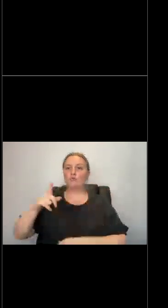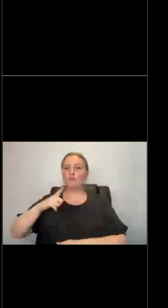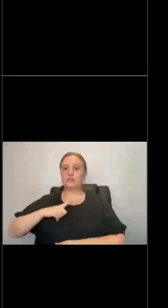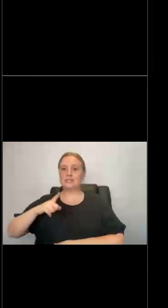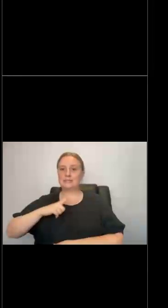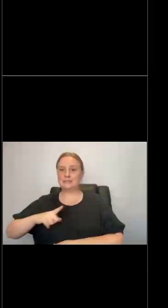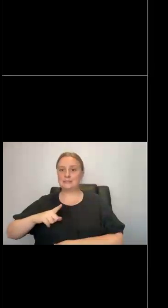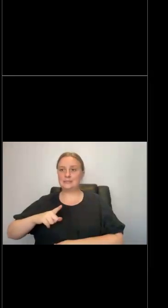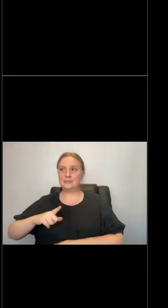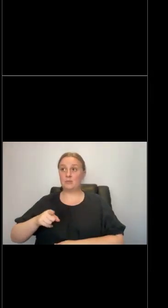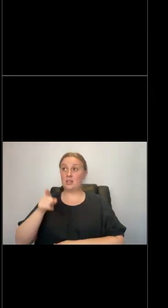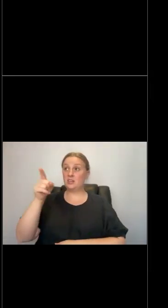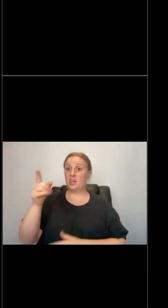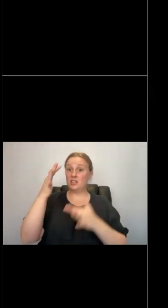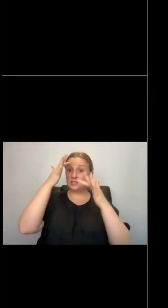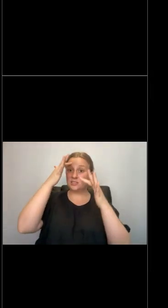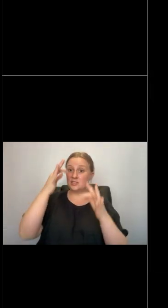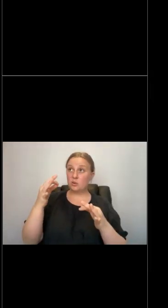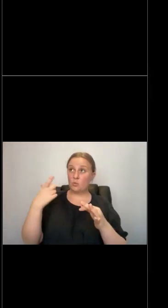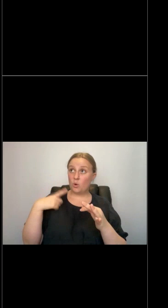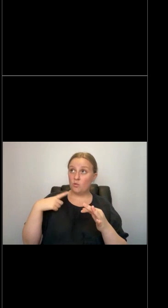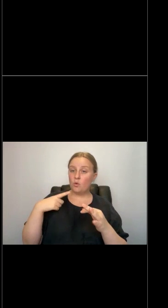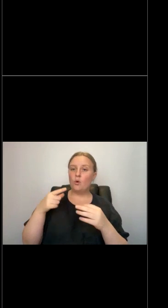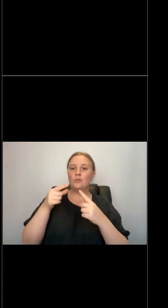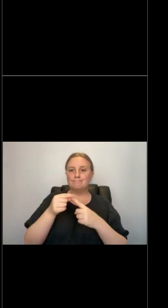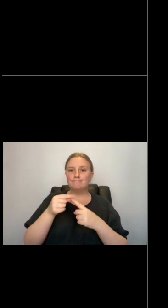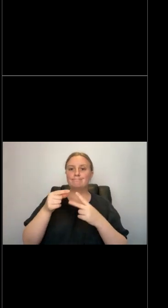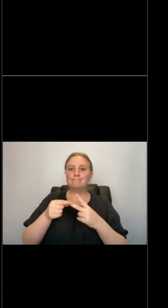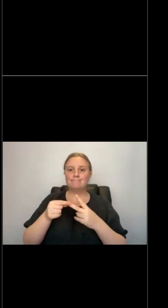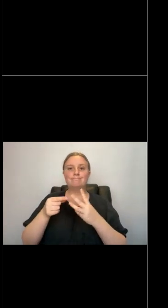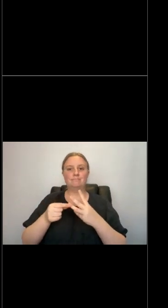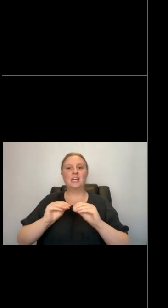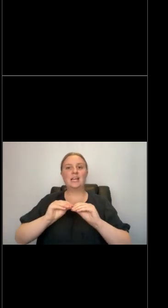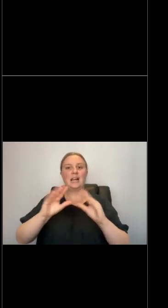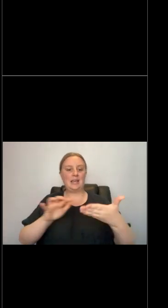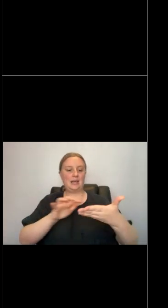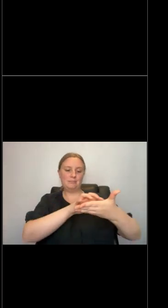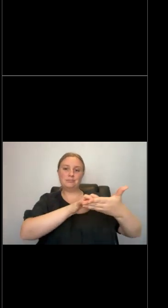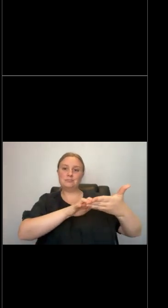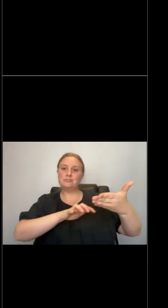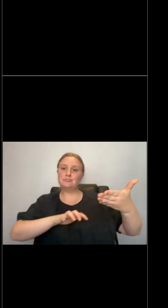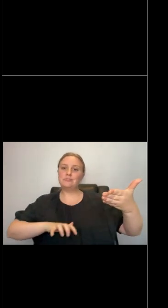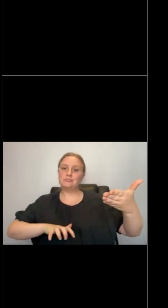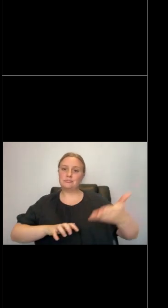Now, look the tribunal will, I should say, decline